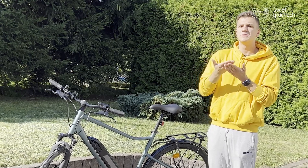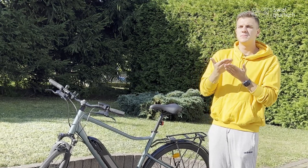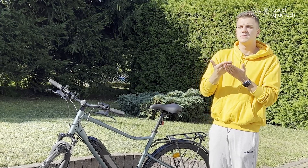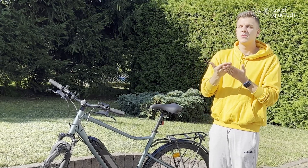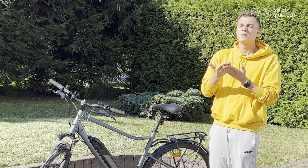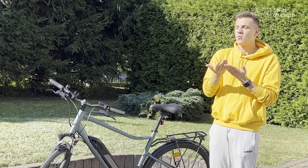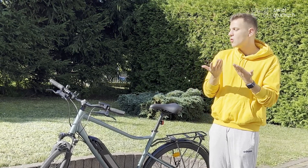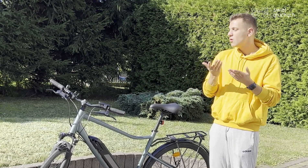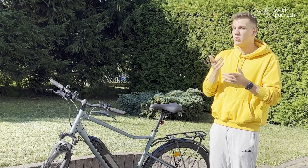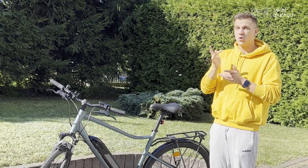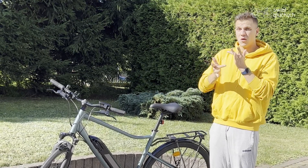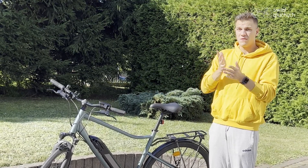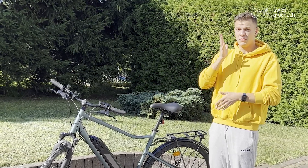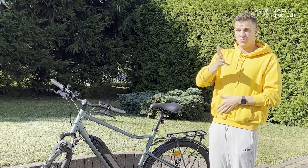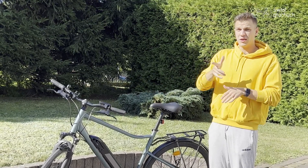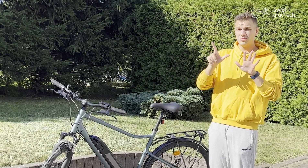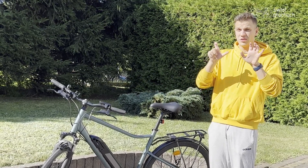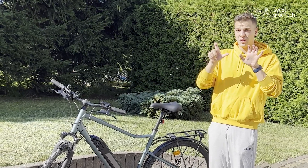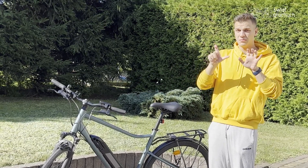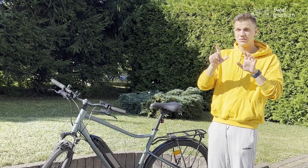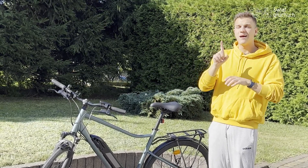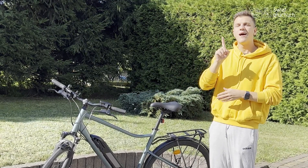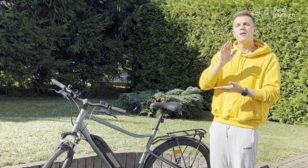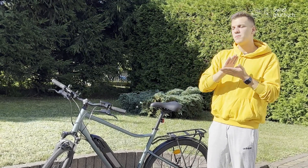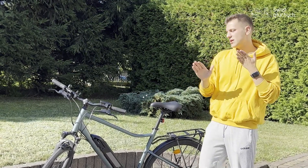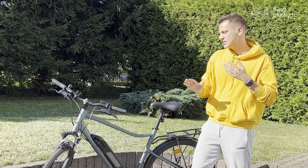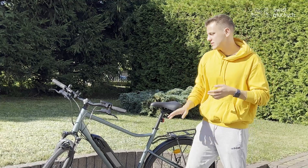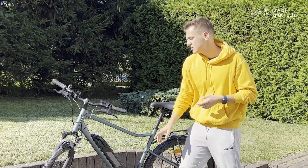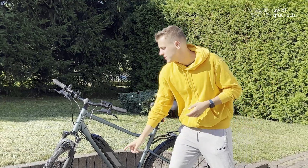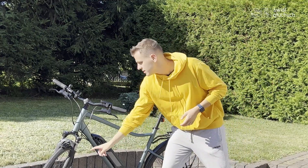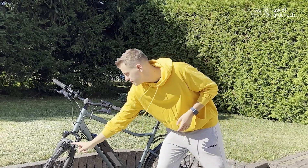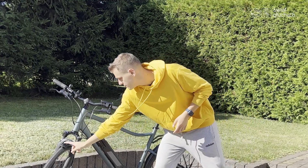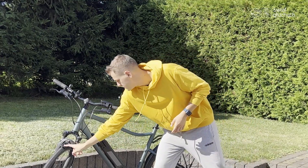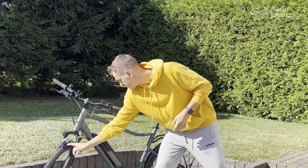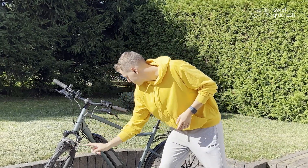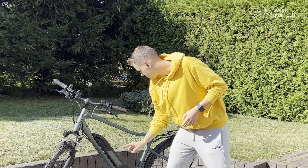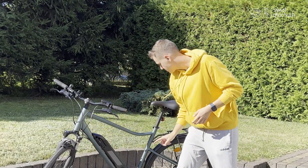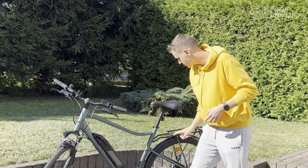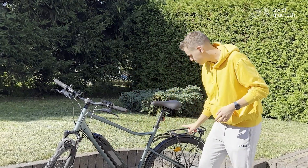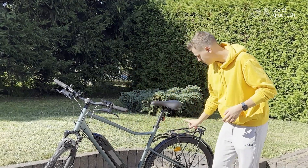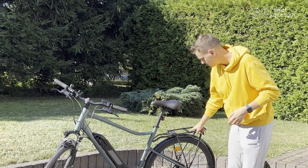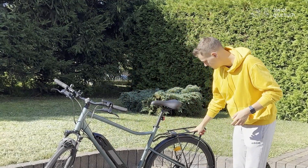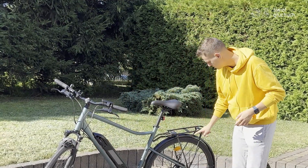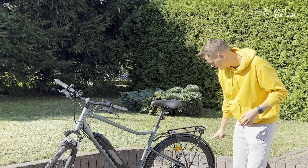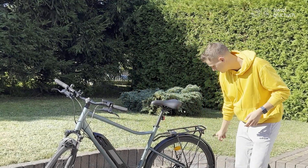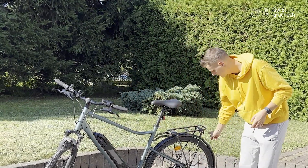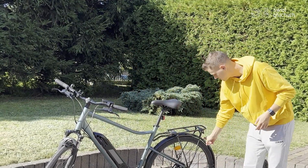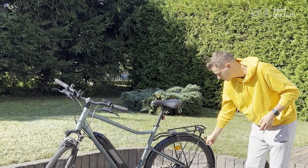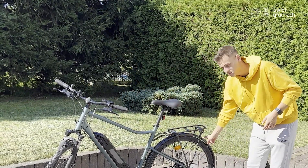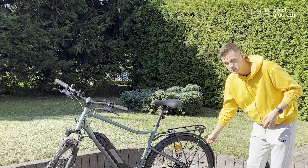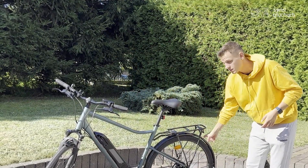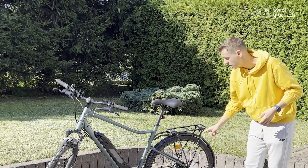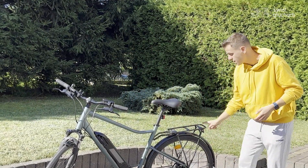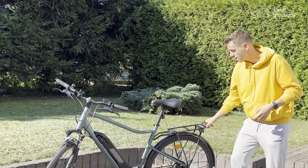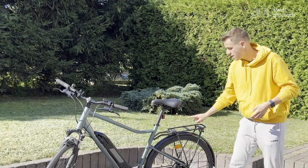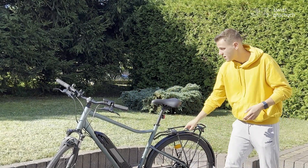For 5700 PLN you get a bike without fenders and a rack.